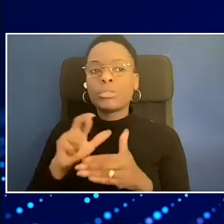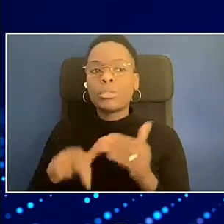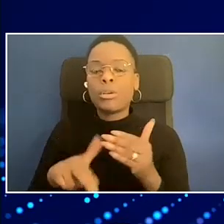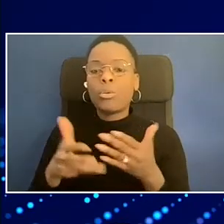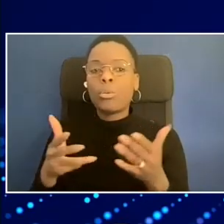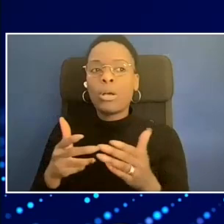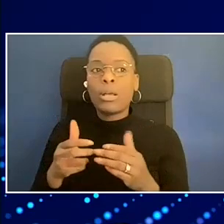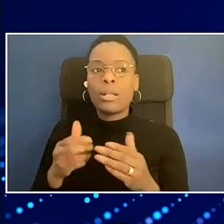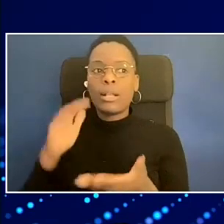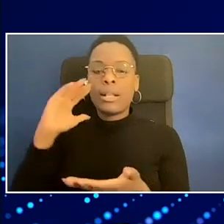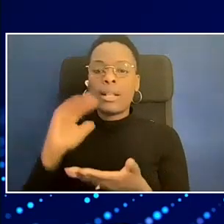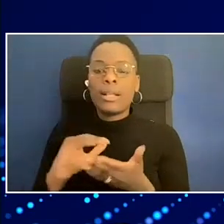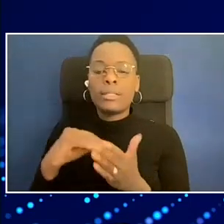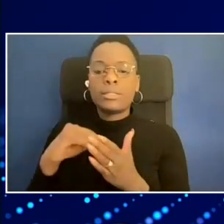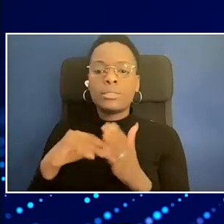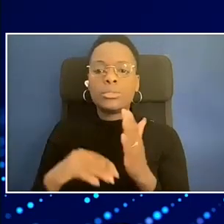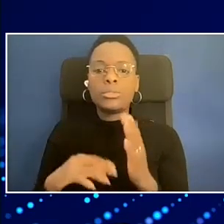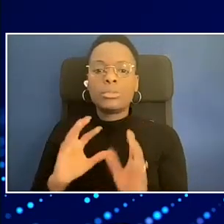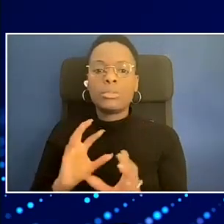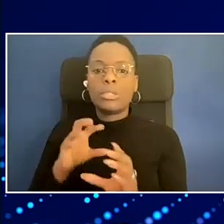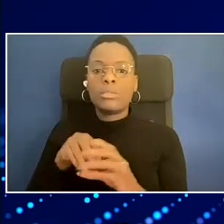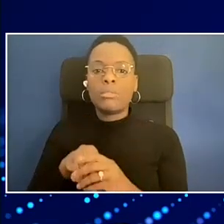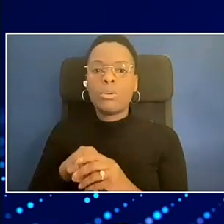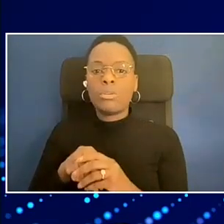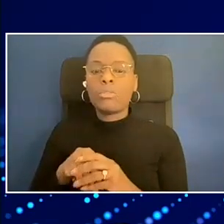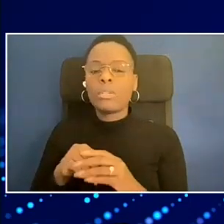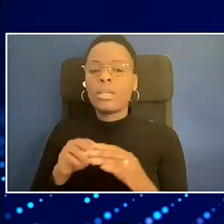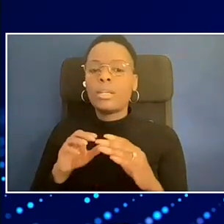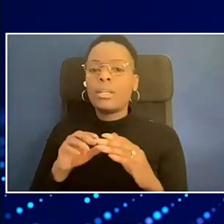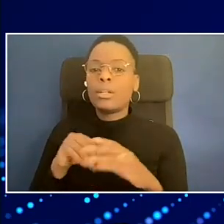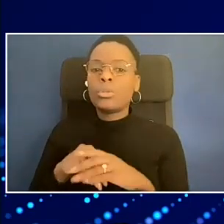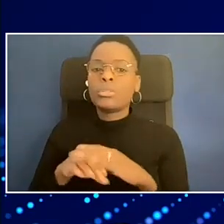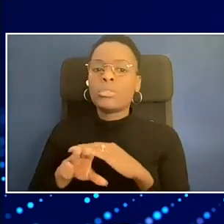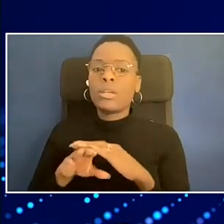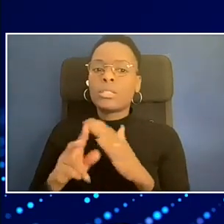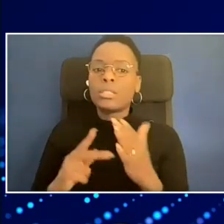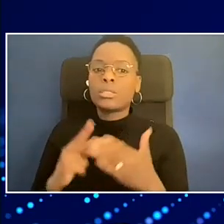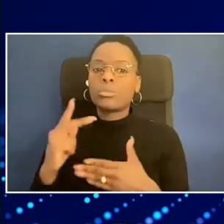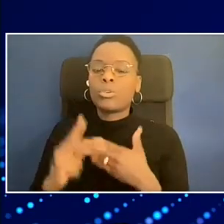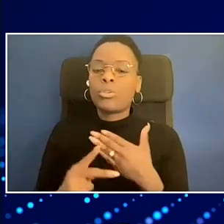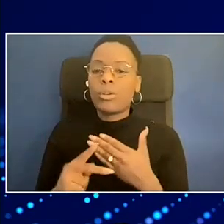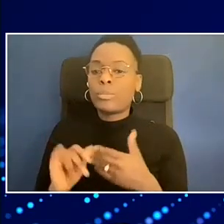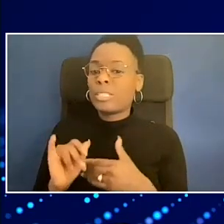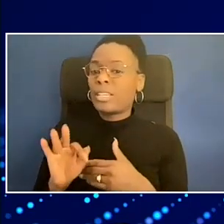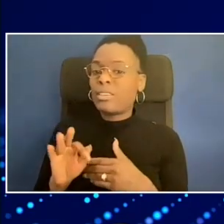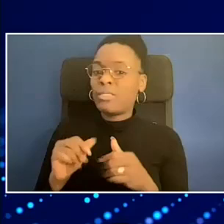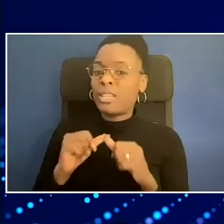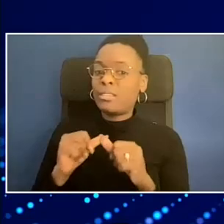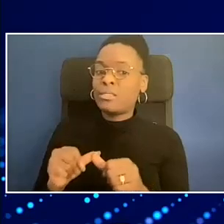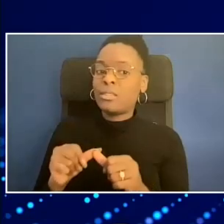inclusive access programs to the extent they remain viable at all. That means lessening the purchasing power